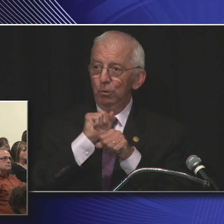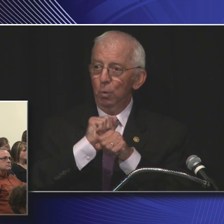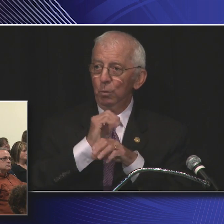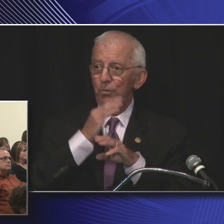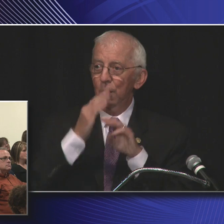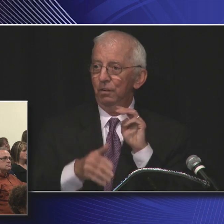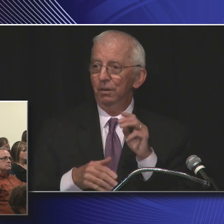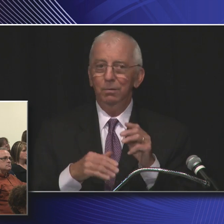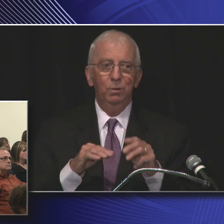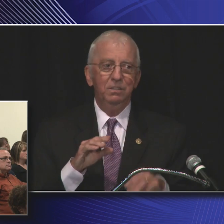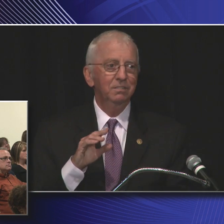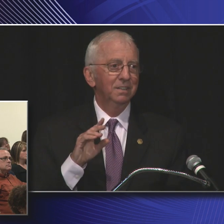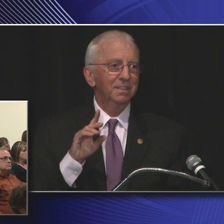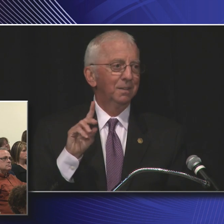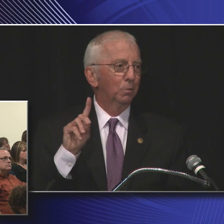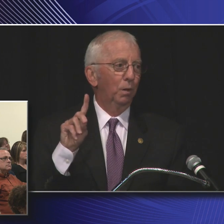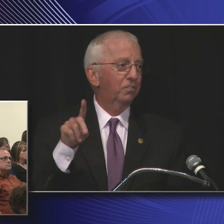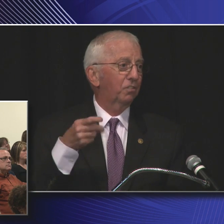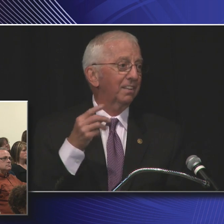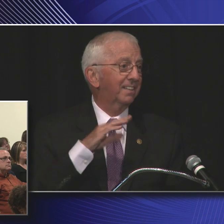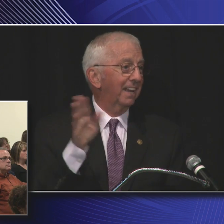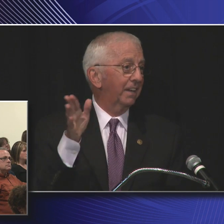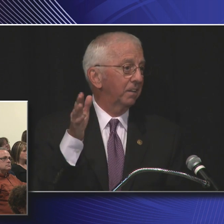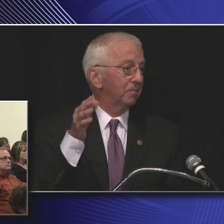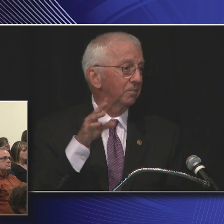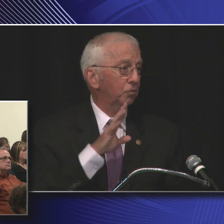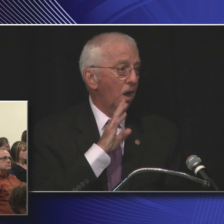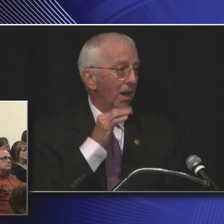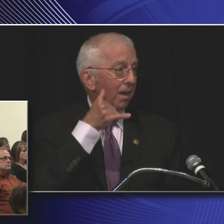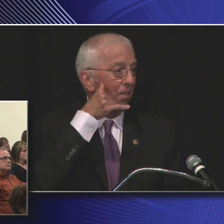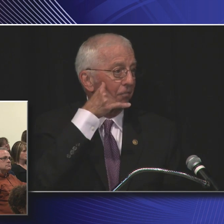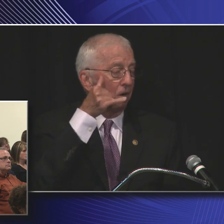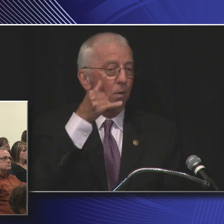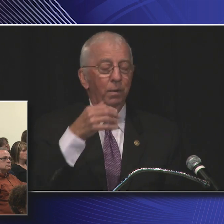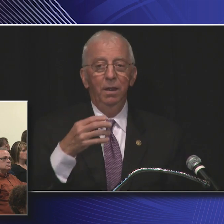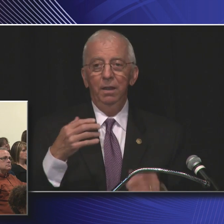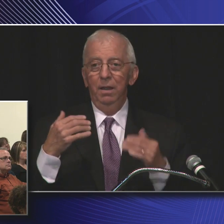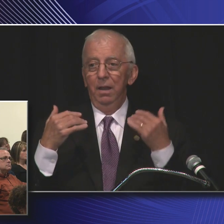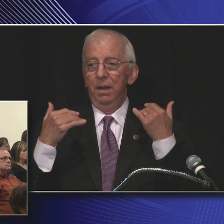after work was over. We, we just didn't talk on the phone.